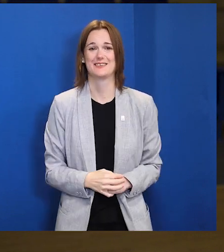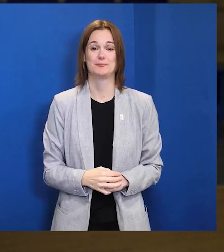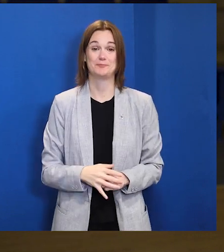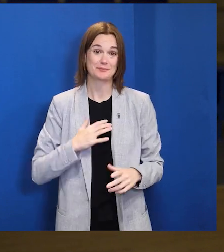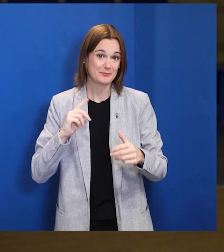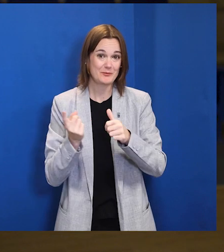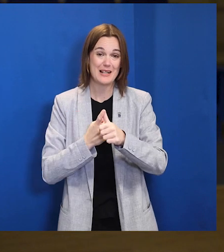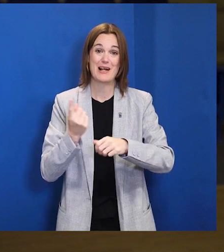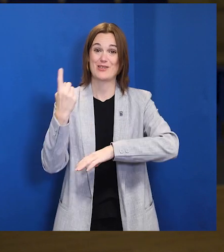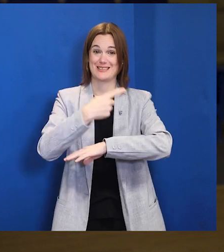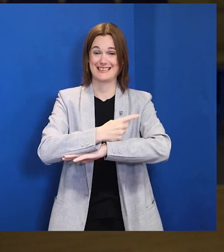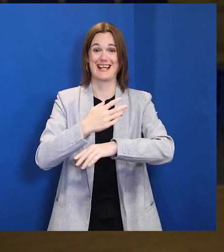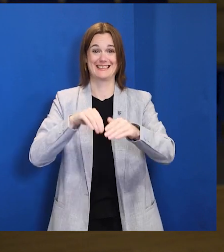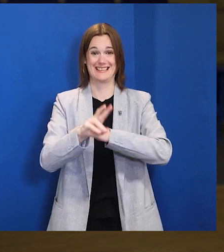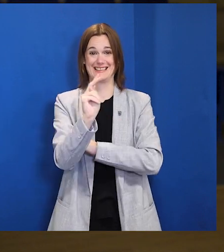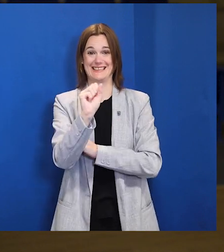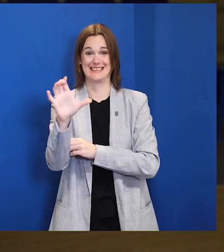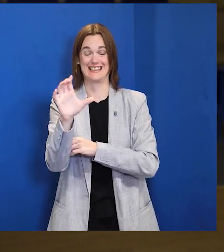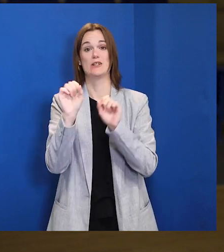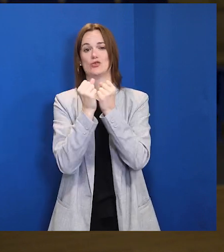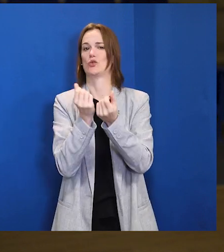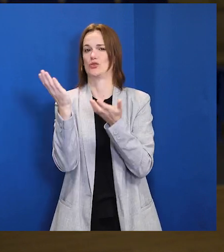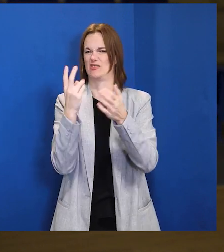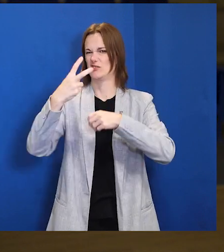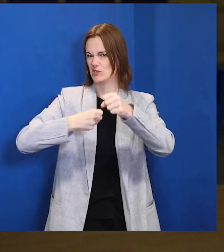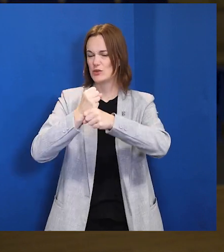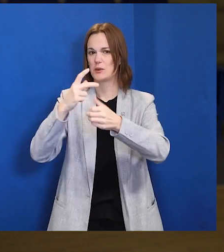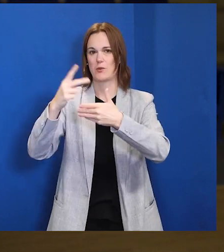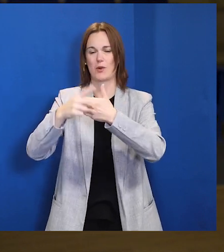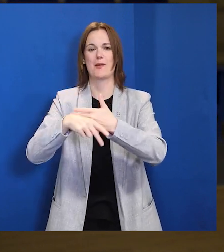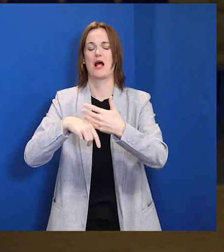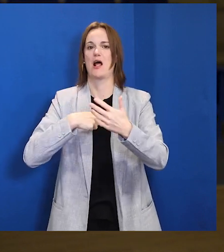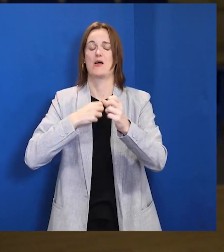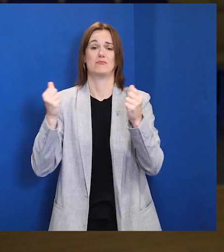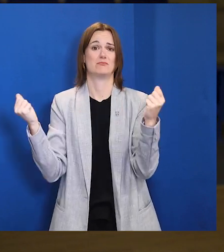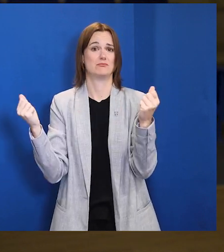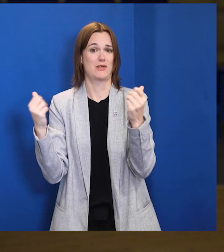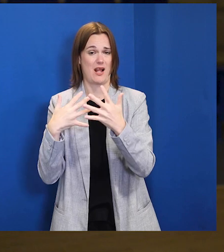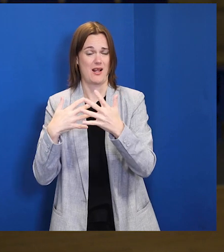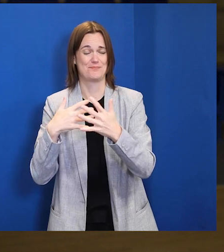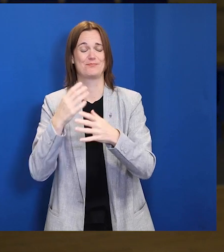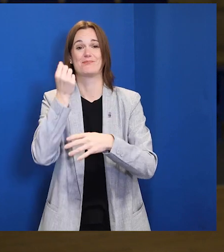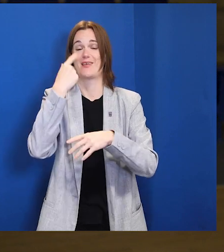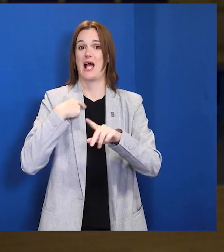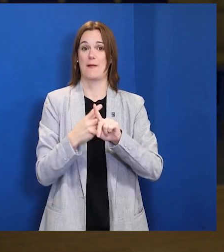The first day at NSCC in the Social Service two year program was terrifying. As I was driving to NSCC's